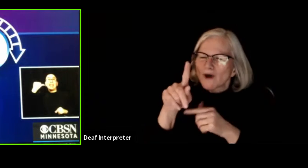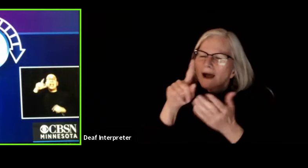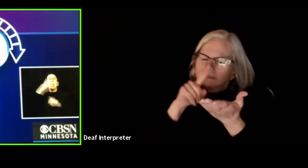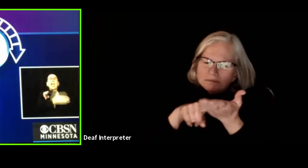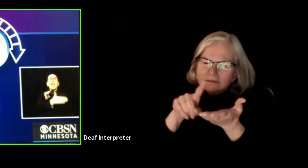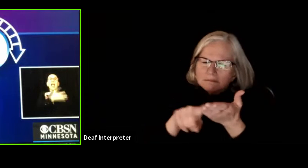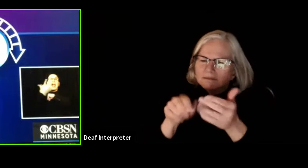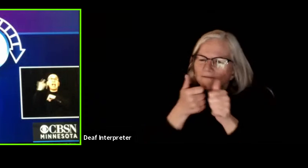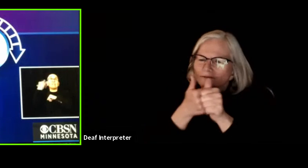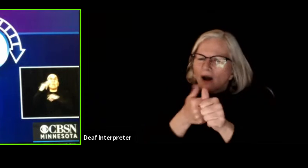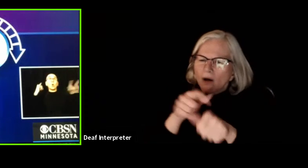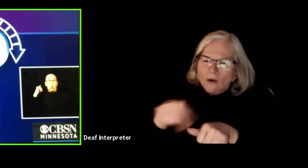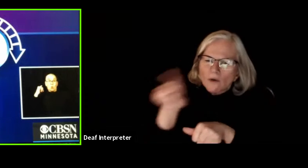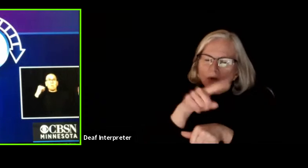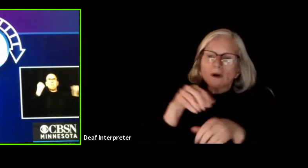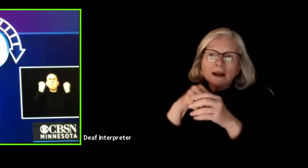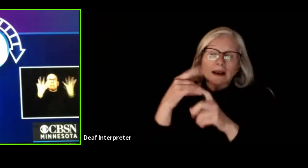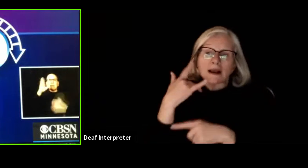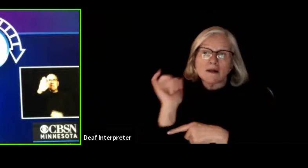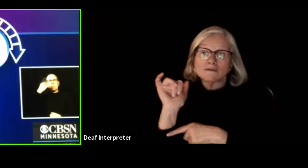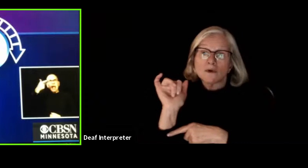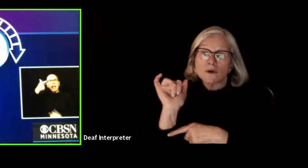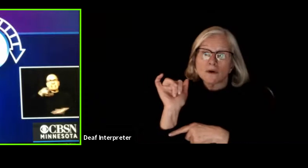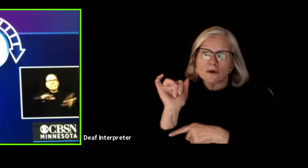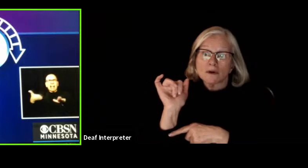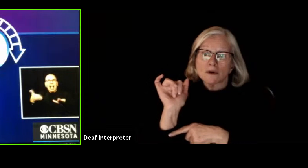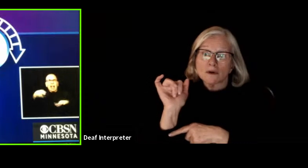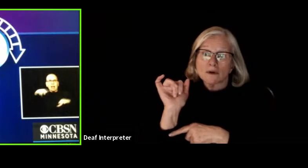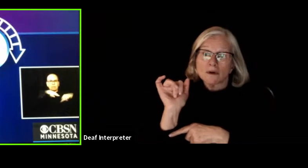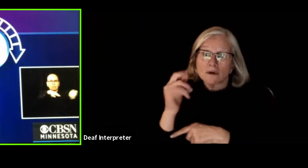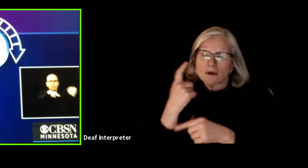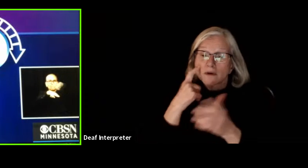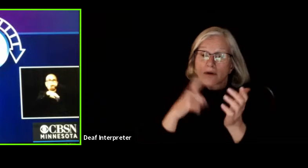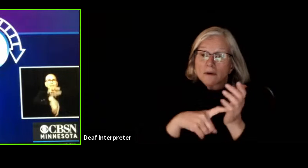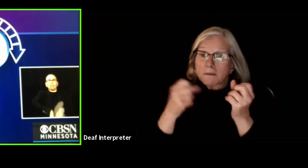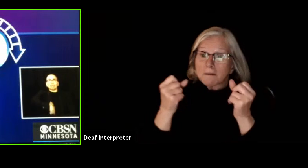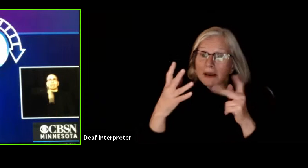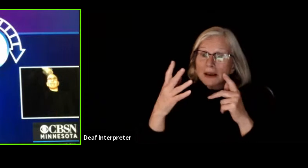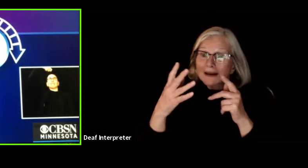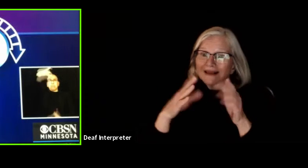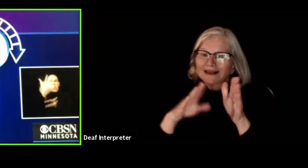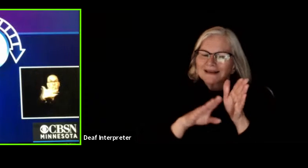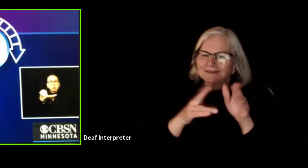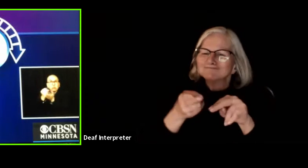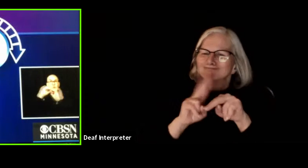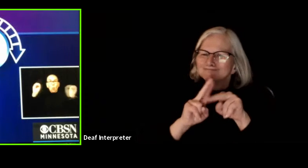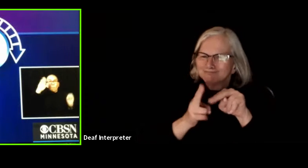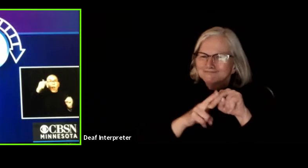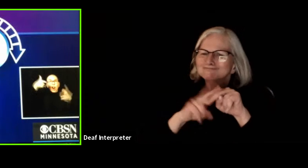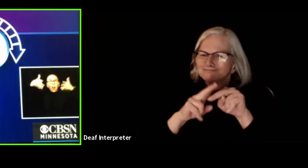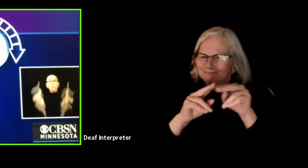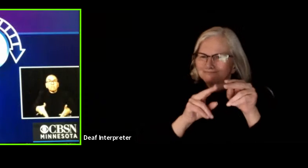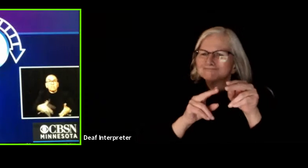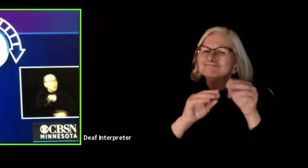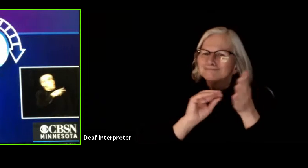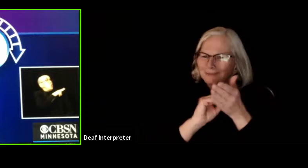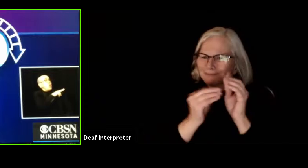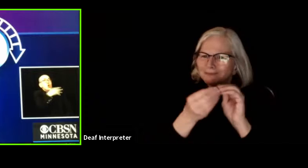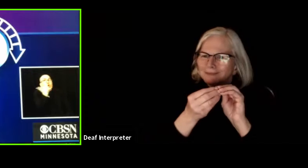THIS SEEMS TO MOVE TO REGIONAL PARTS. THE UPPER MIDWEST HAS COME DOWN SOON. THERE'S EVERY REASON TO BE OPTIMISTIC BUT THERE'S EVERY